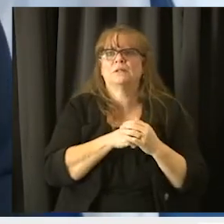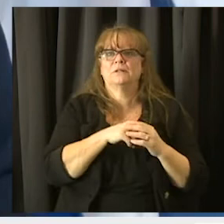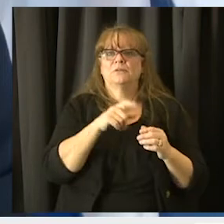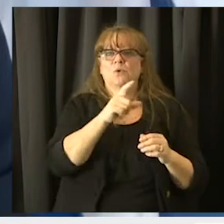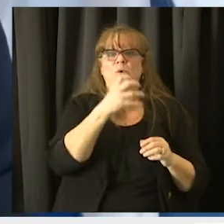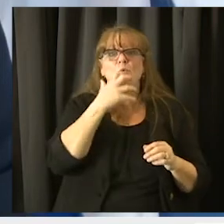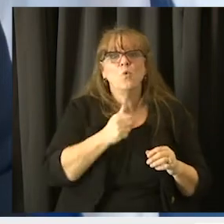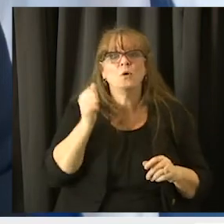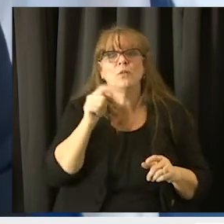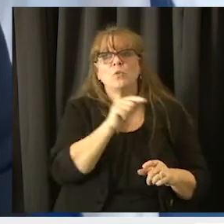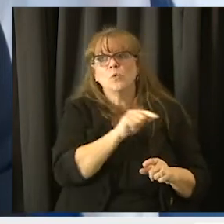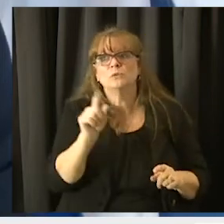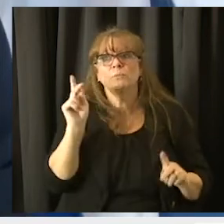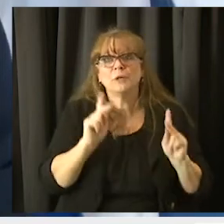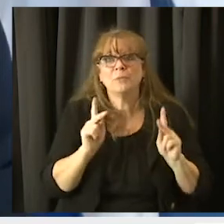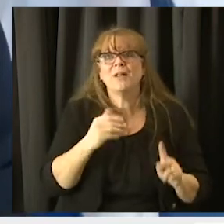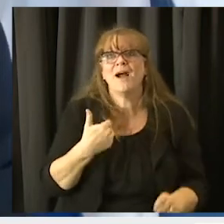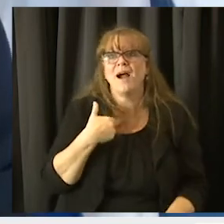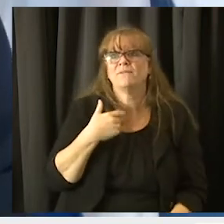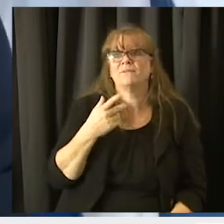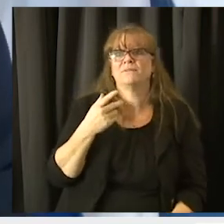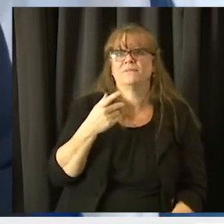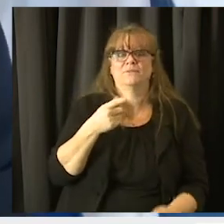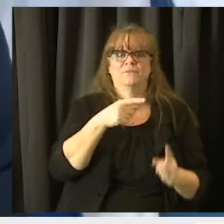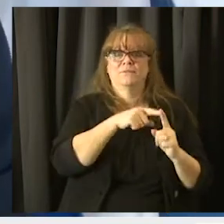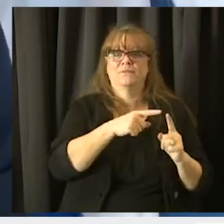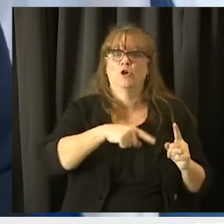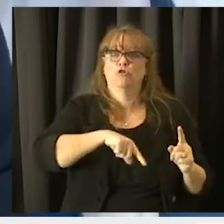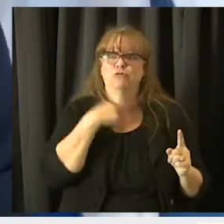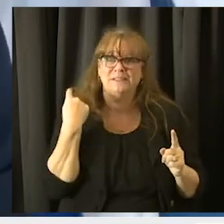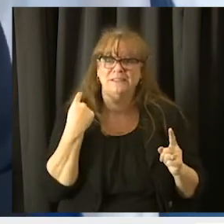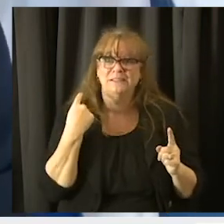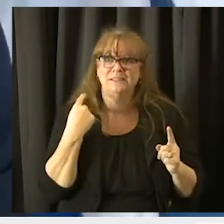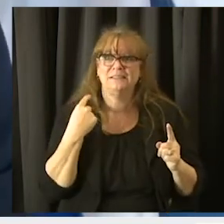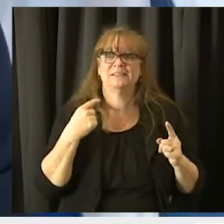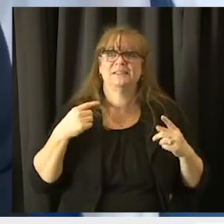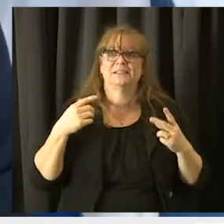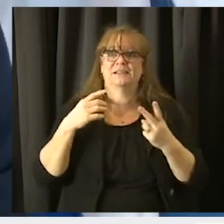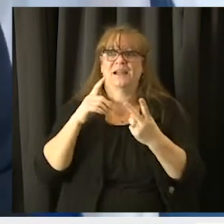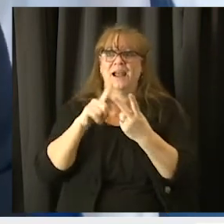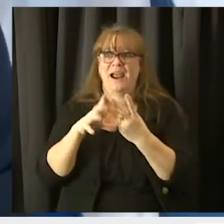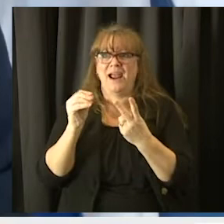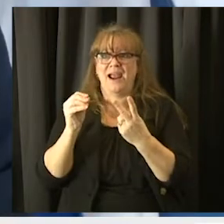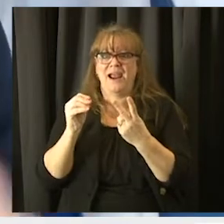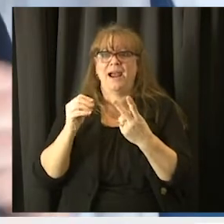isolation the difficult uh emotional social piece that so many residents of nursing homes have faced